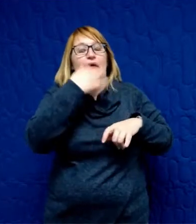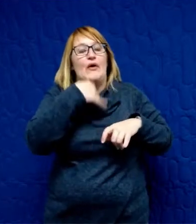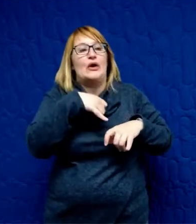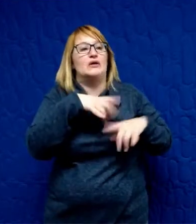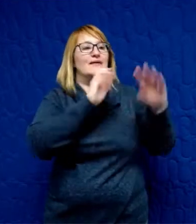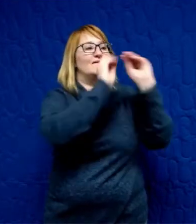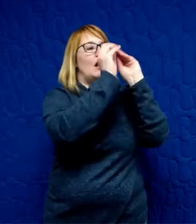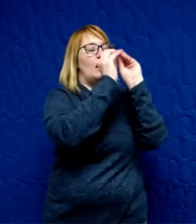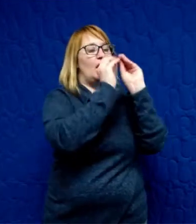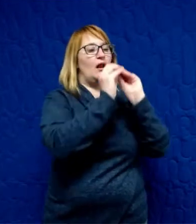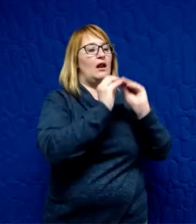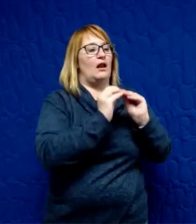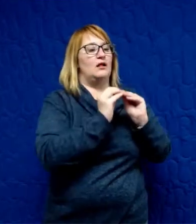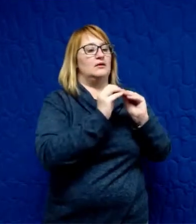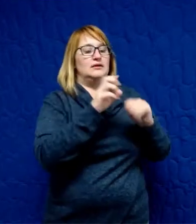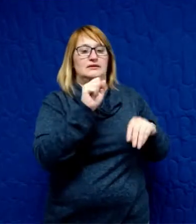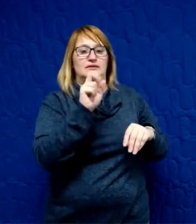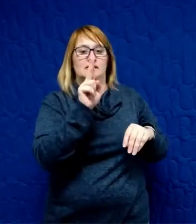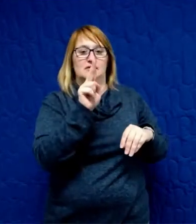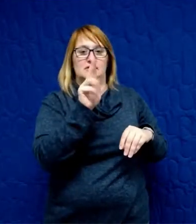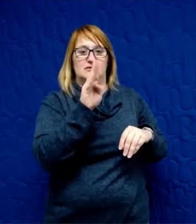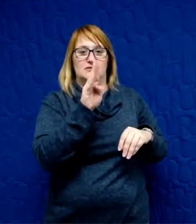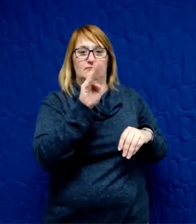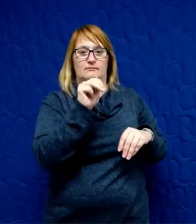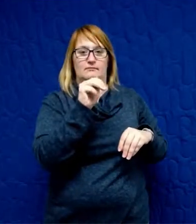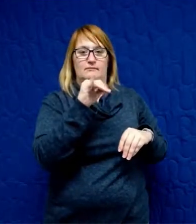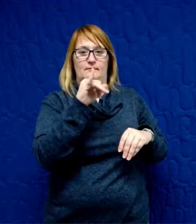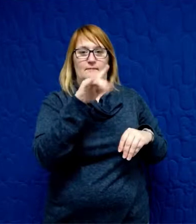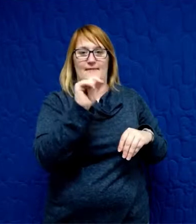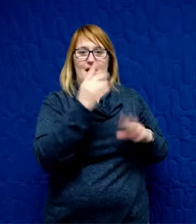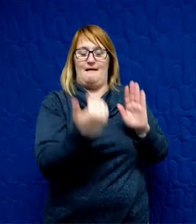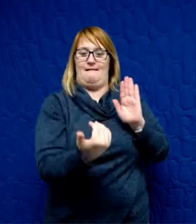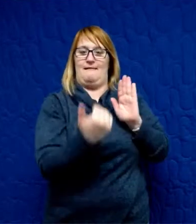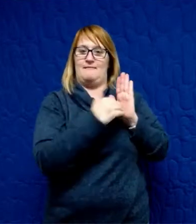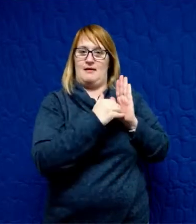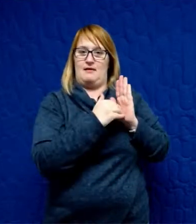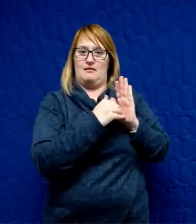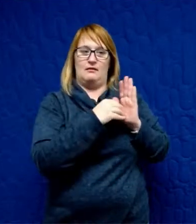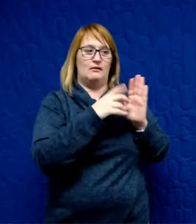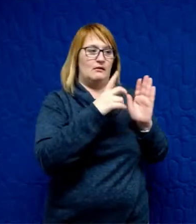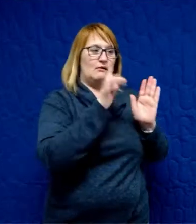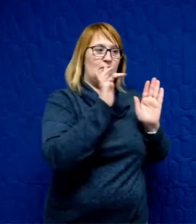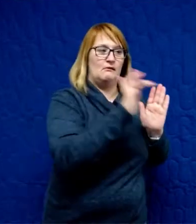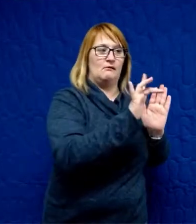back in make your corrections, hit submit again and then check your email. If for